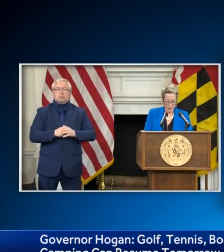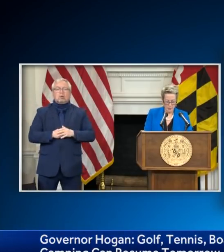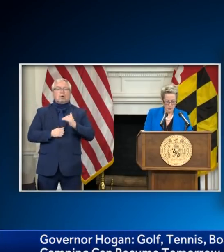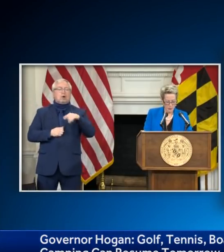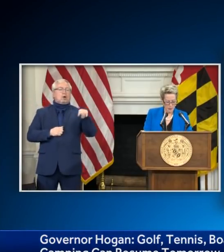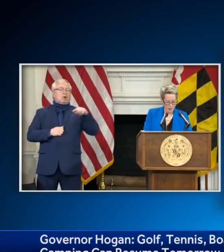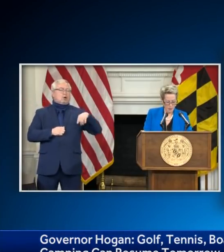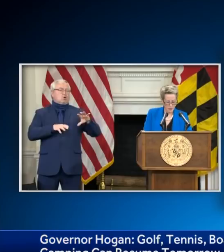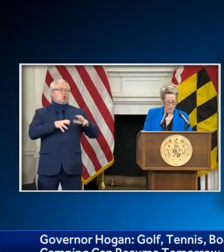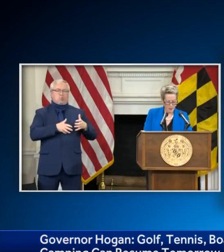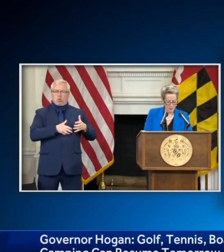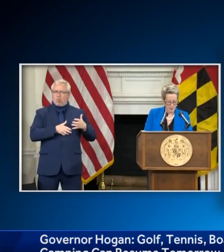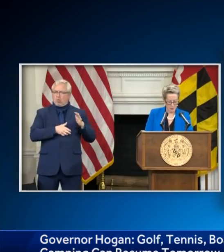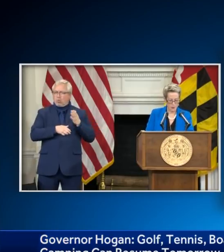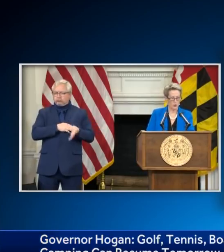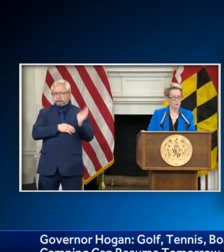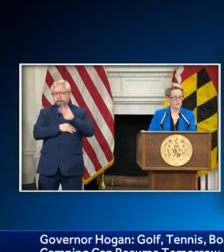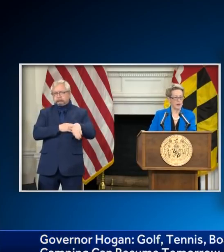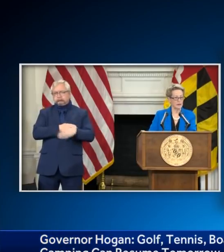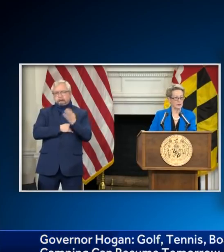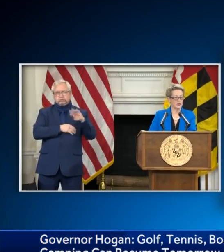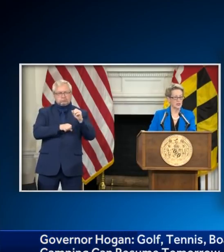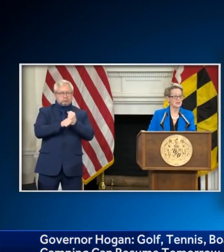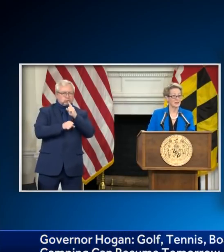ALL CHANGES ARE NOW UP TO DATE.